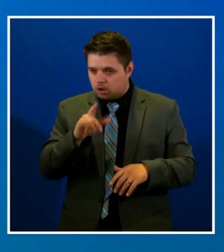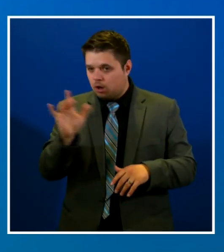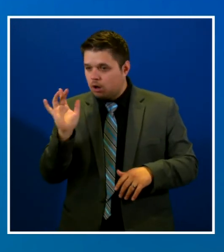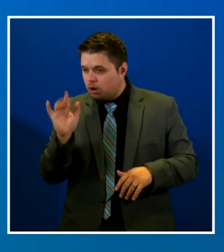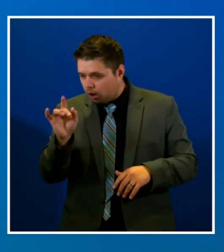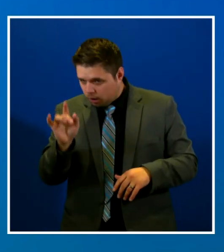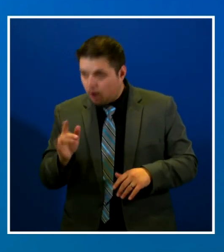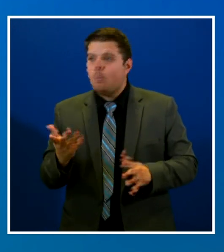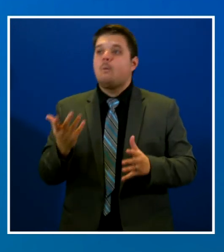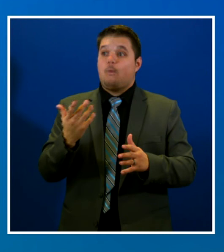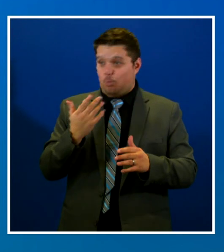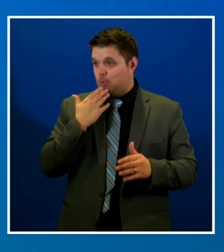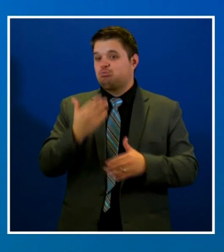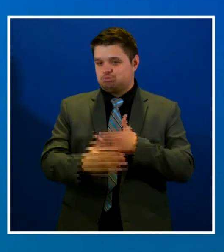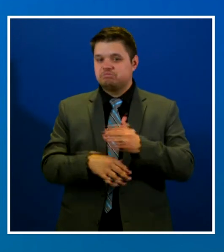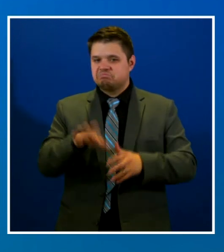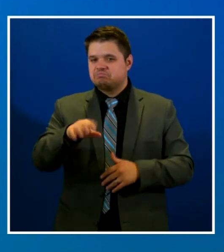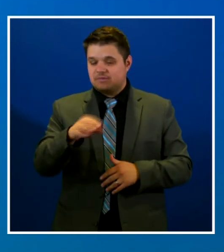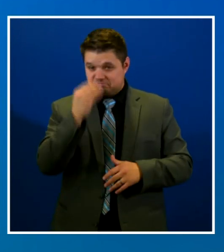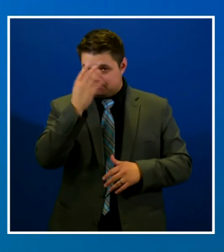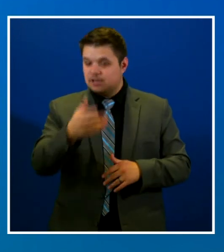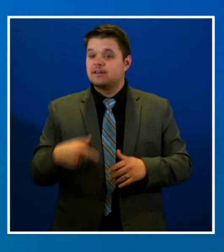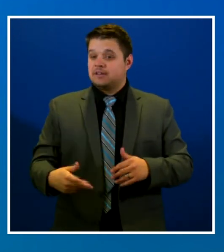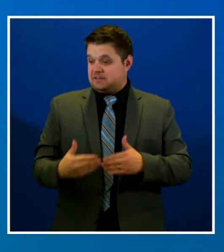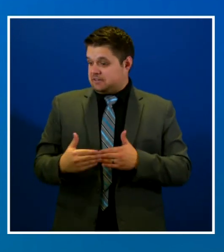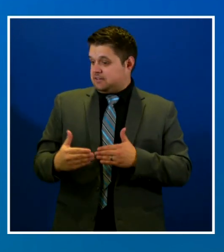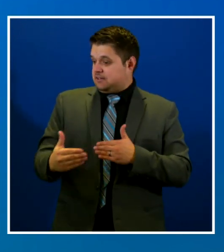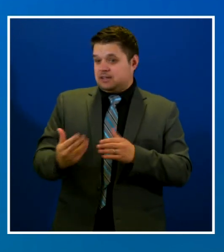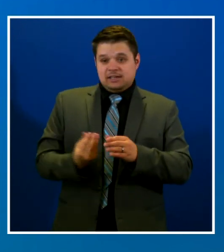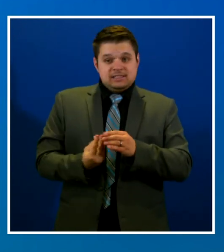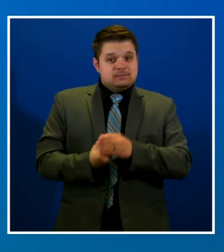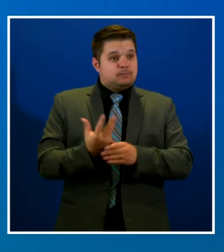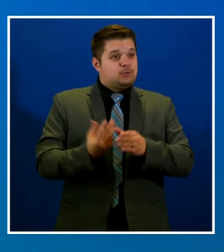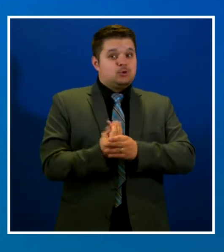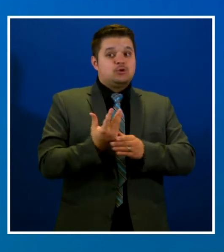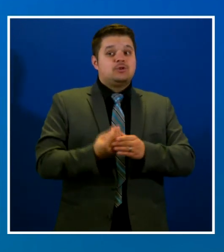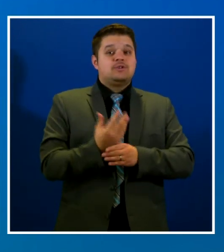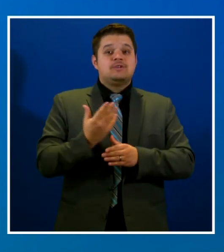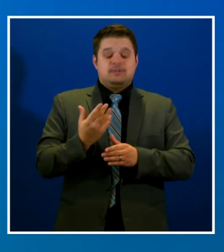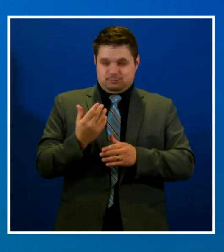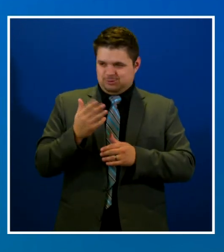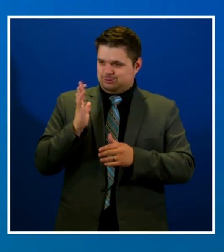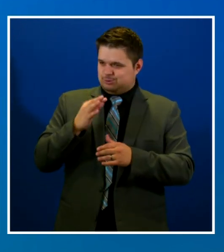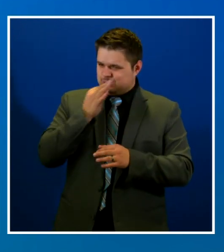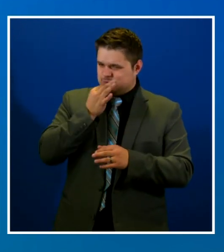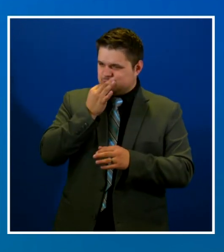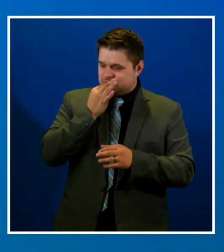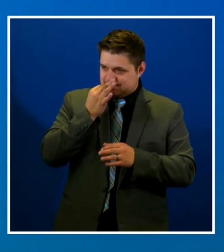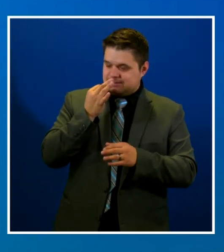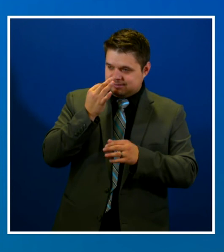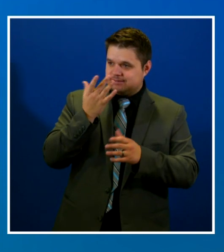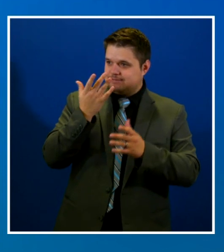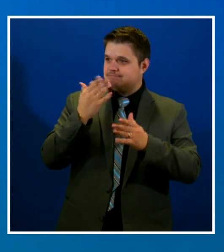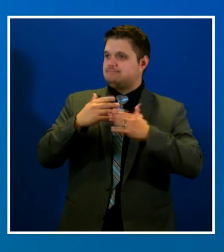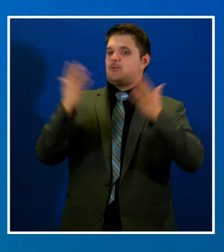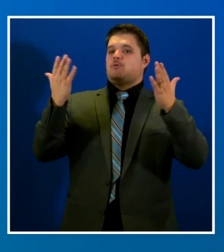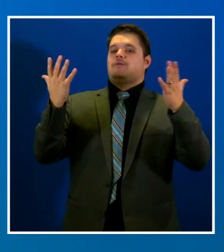tunnel and we do see the light. We're so very, very close. And until then stay Safe Vancouver wear your face